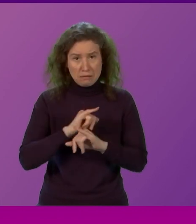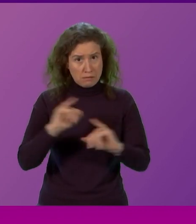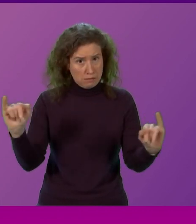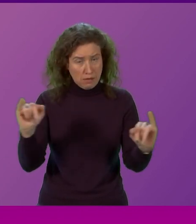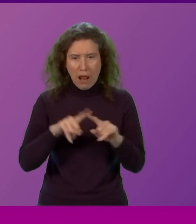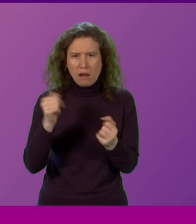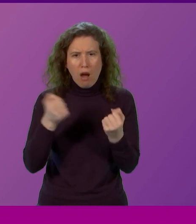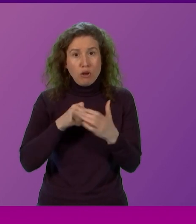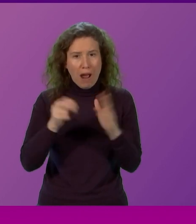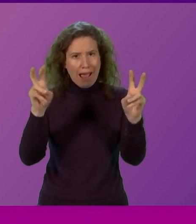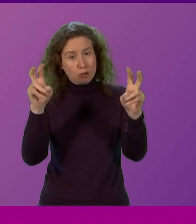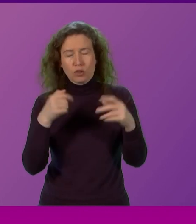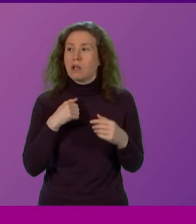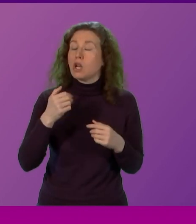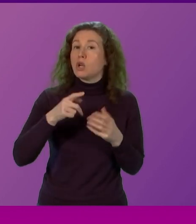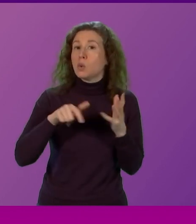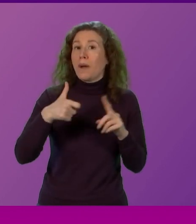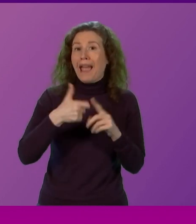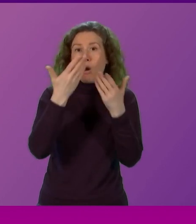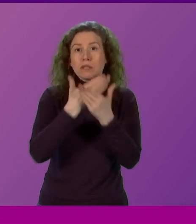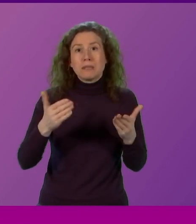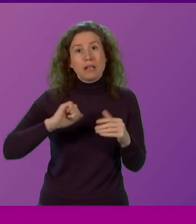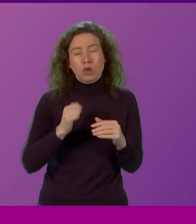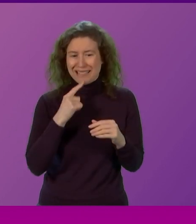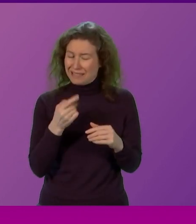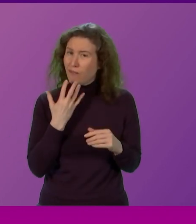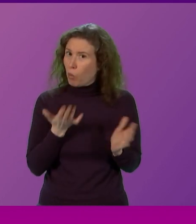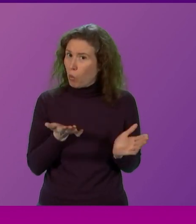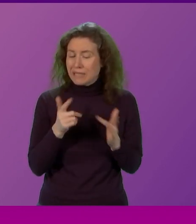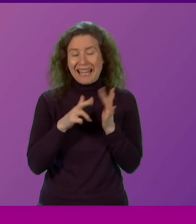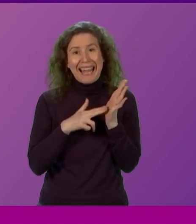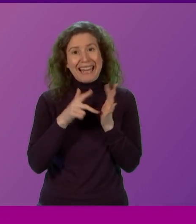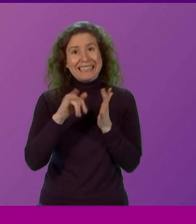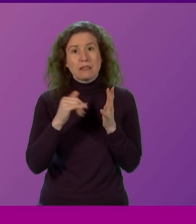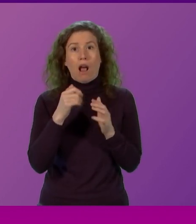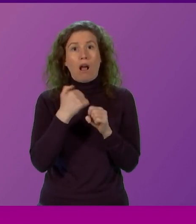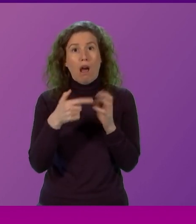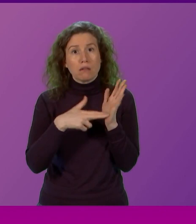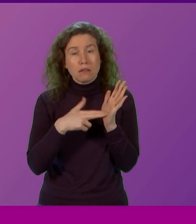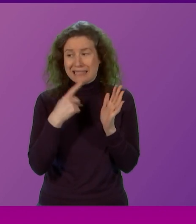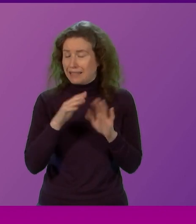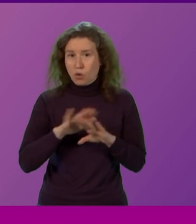Scotland says that the scheme is “flawed”; Innis & Gunn says that it is “unworkable”; and, last night, after listening to the minister’s statement, the Scottish Chambers of Commerce